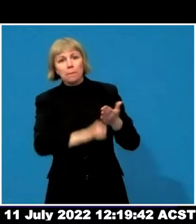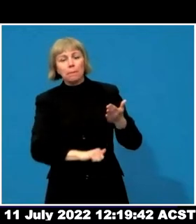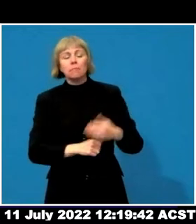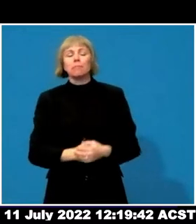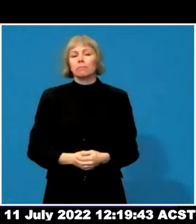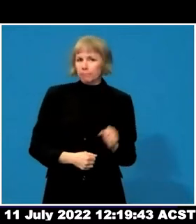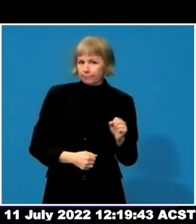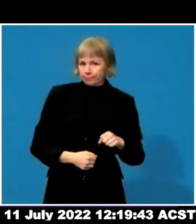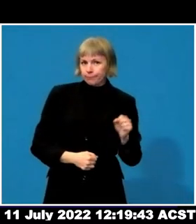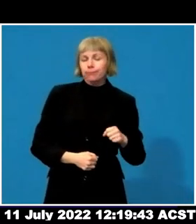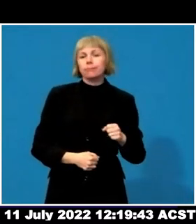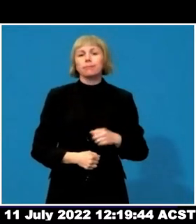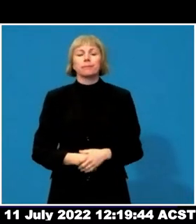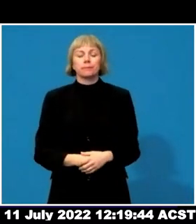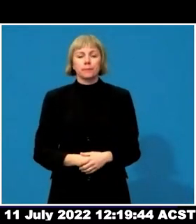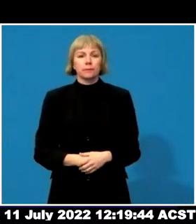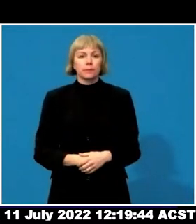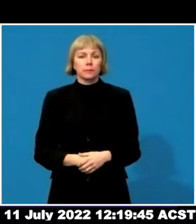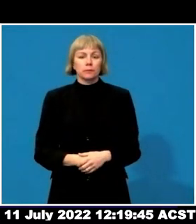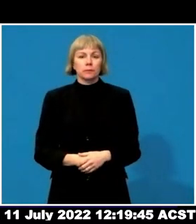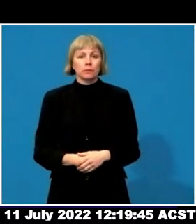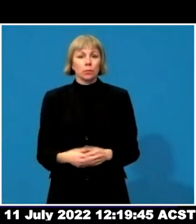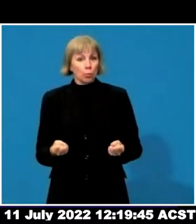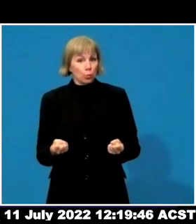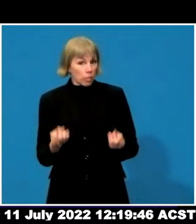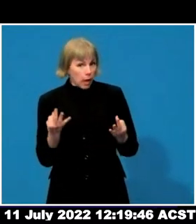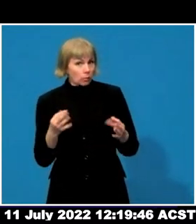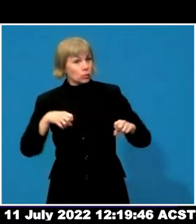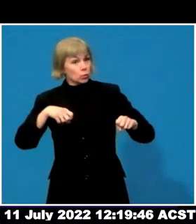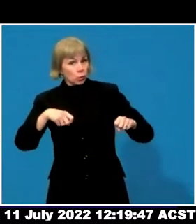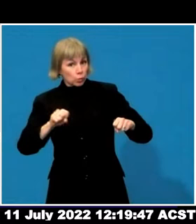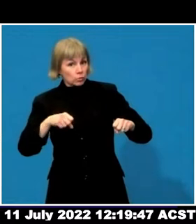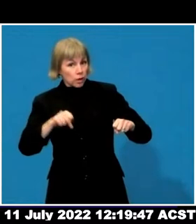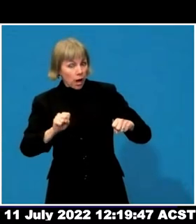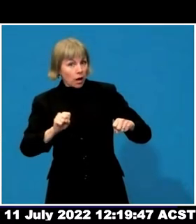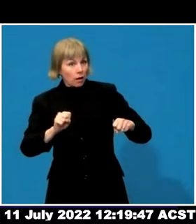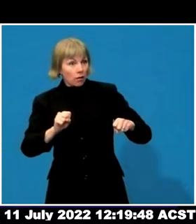Because if you didn't have your scooter, is there a bus around town that you